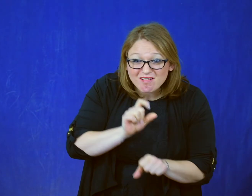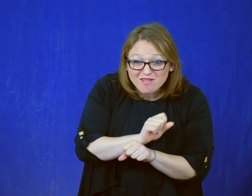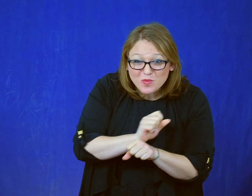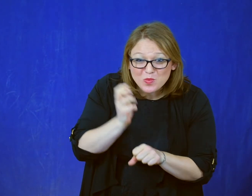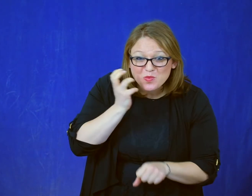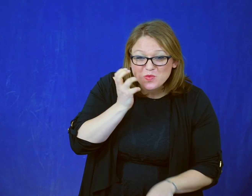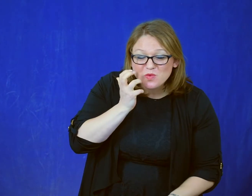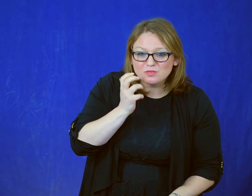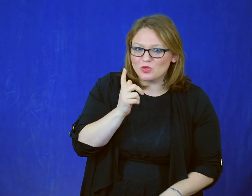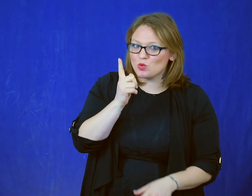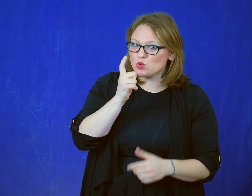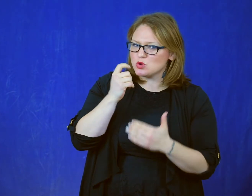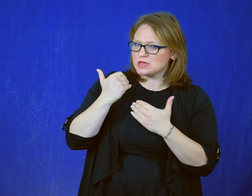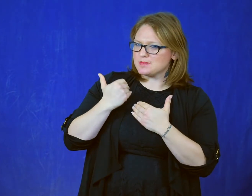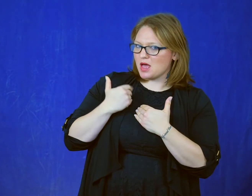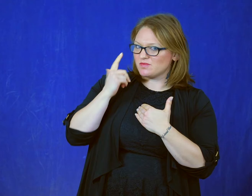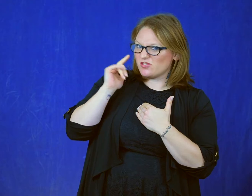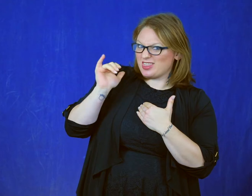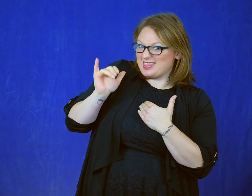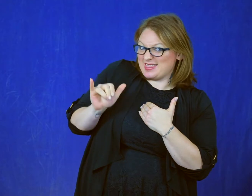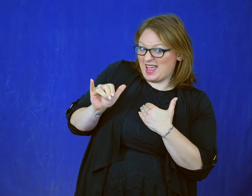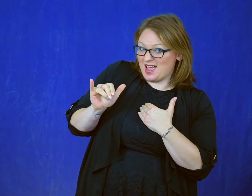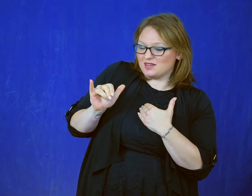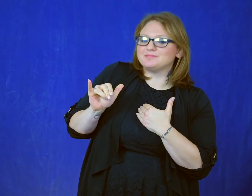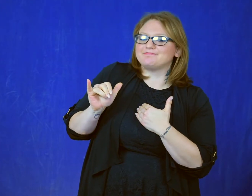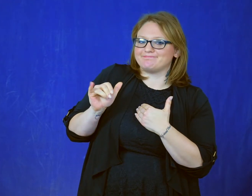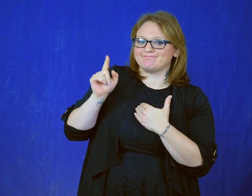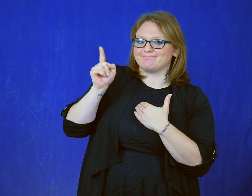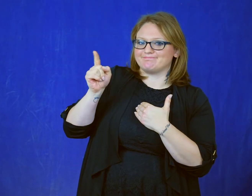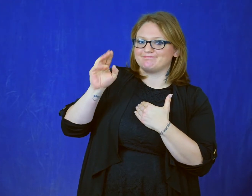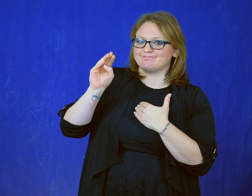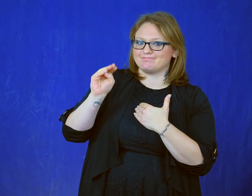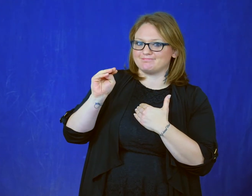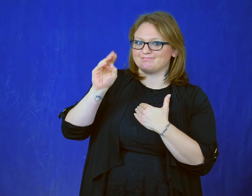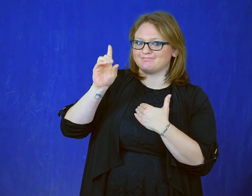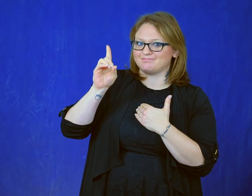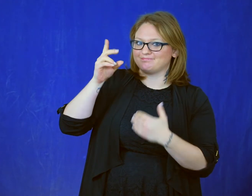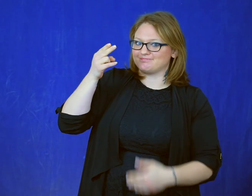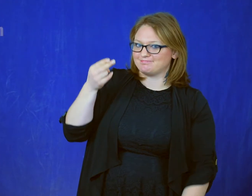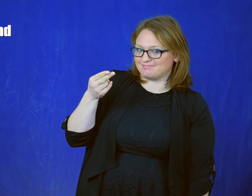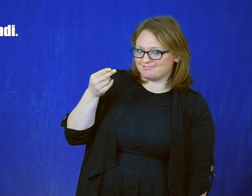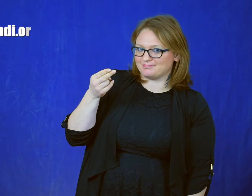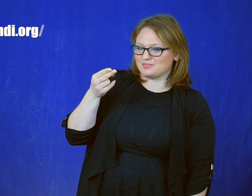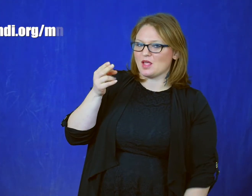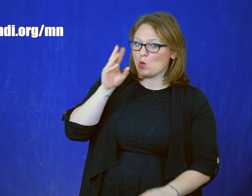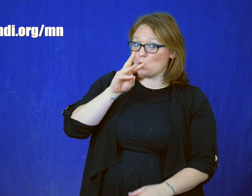The Minnesota Department of Health is responsible for this program.